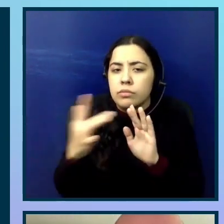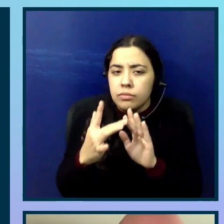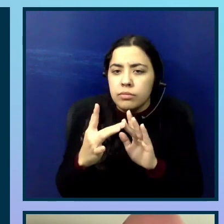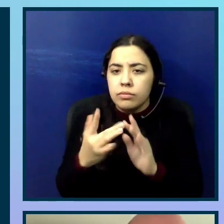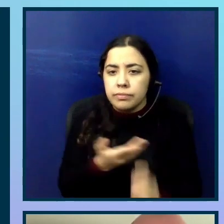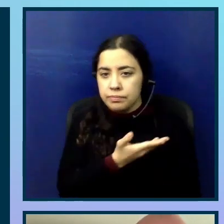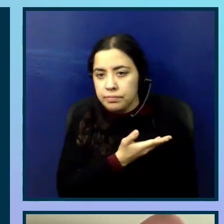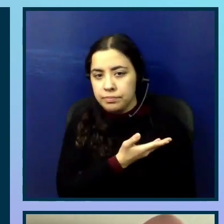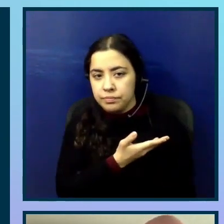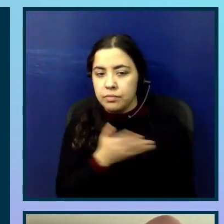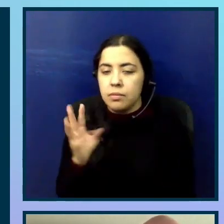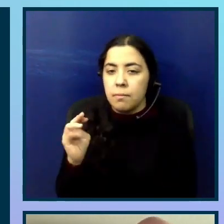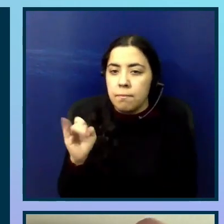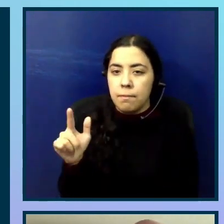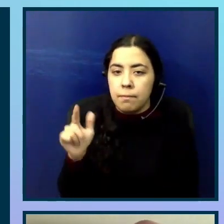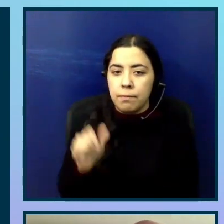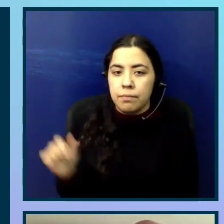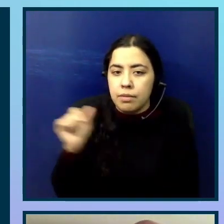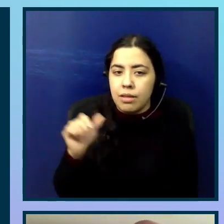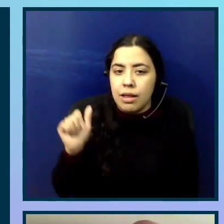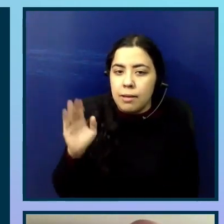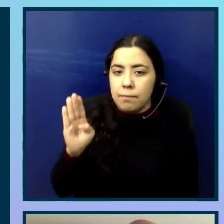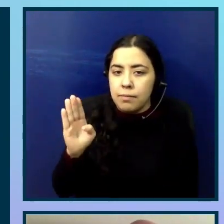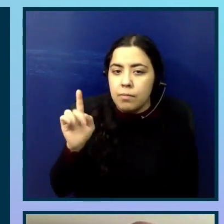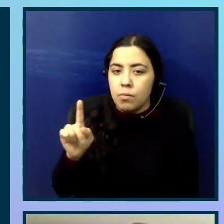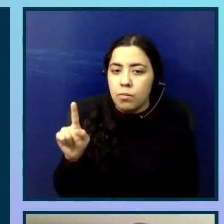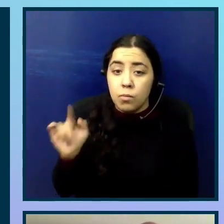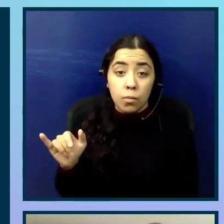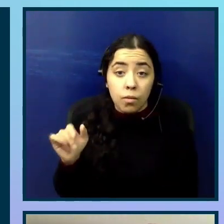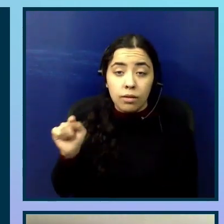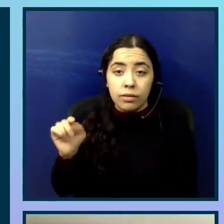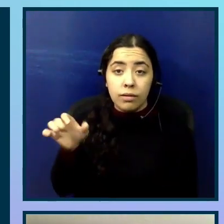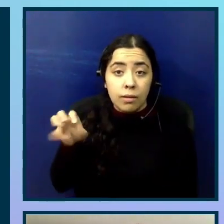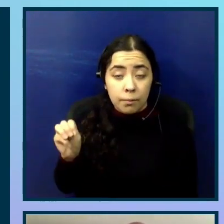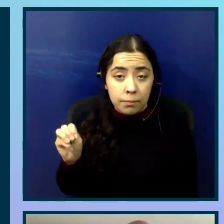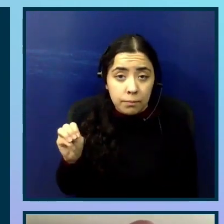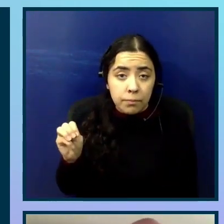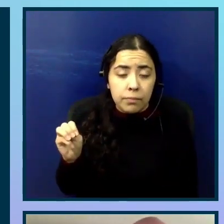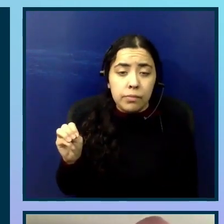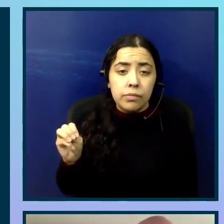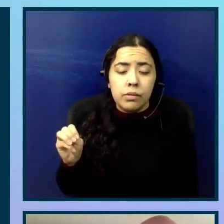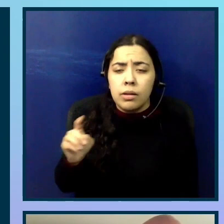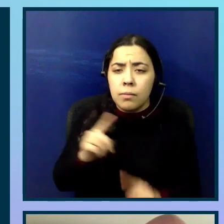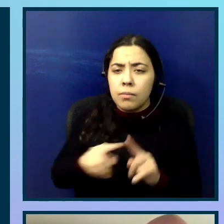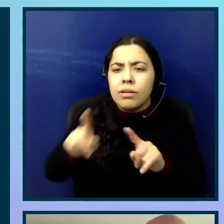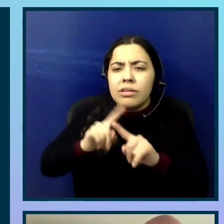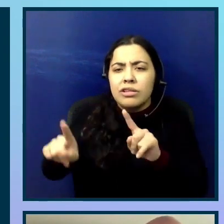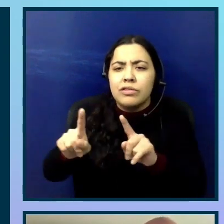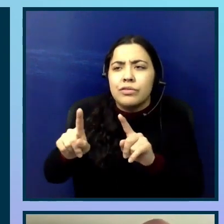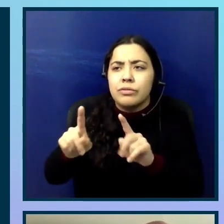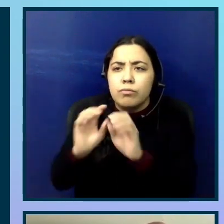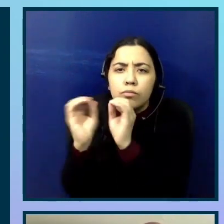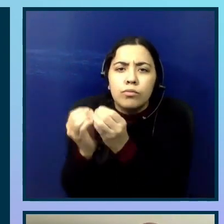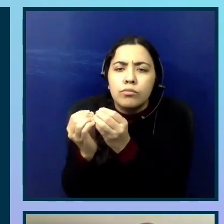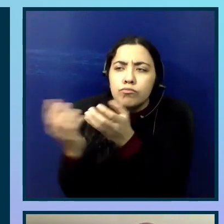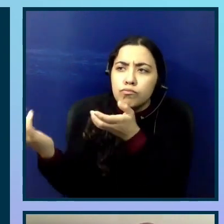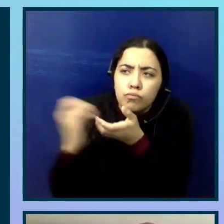which is mail@ab11y.com, but we wanna explore with partners how rich inclusive UX data